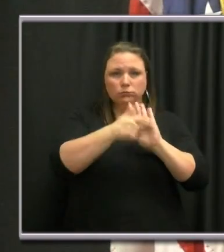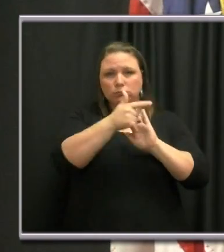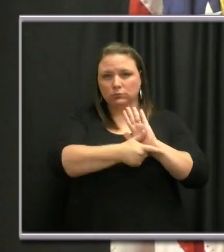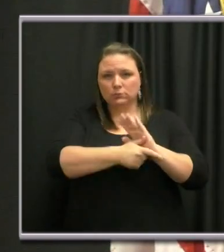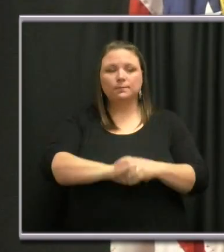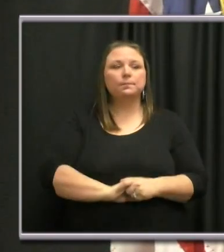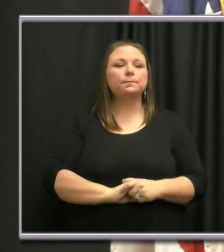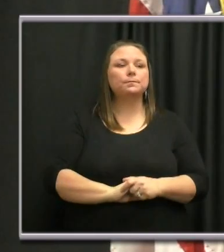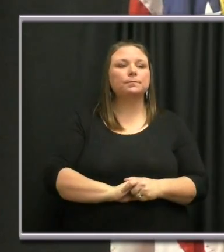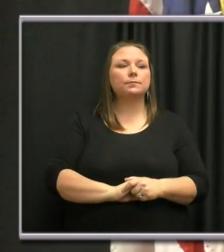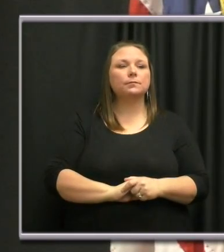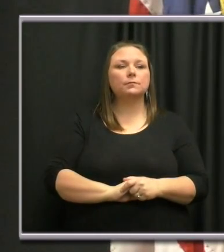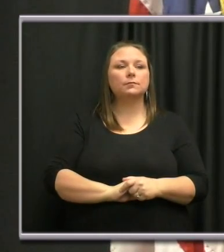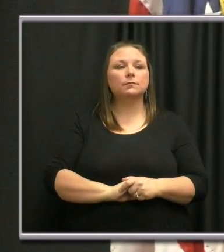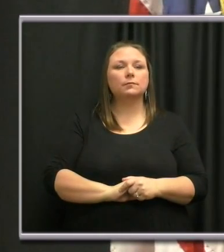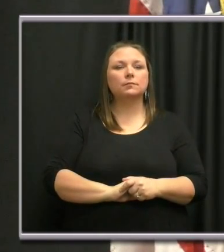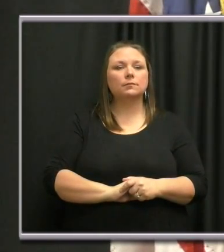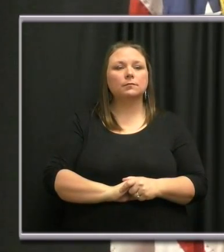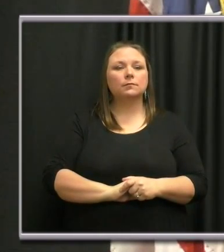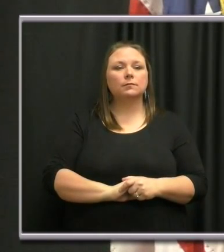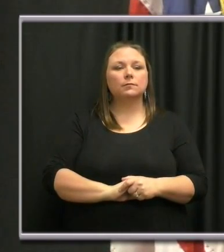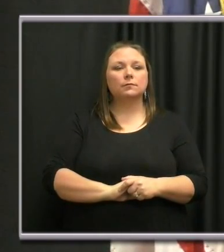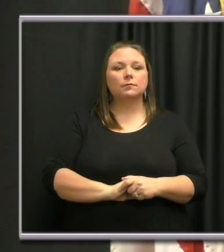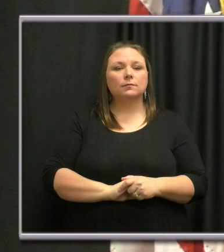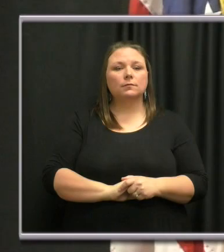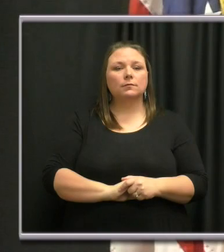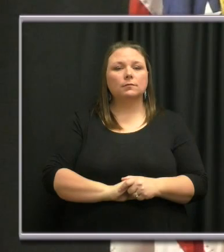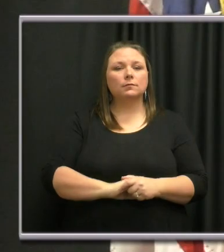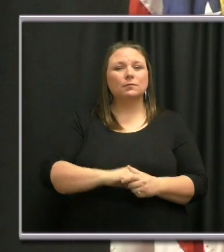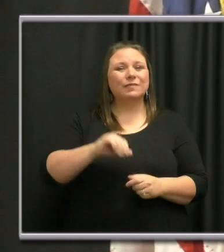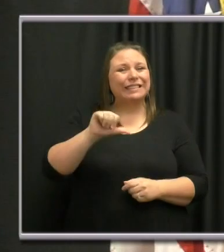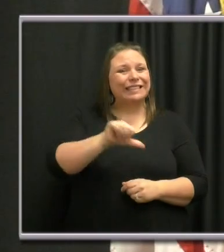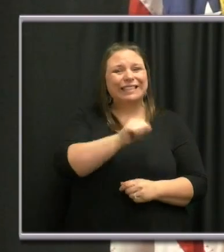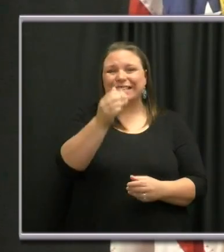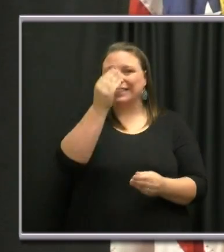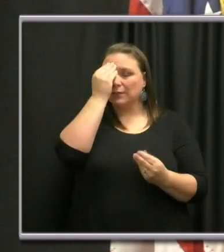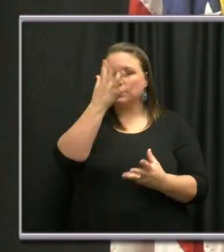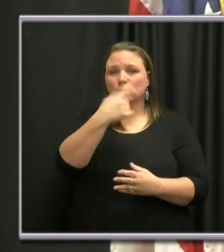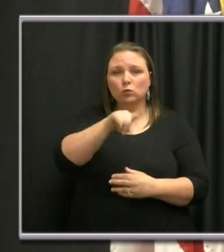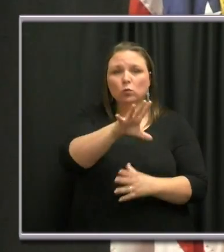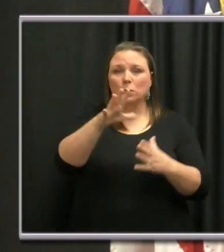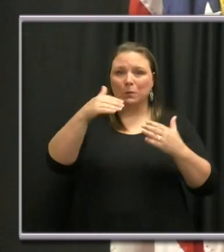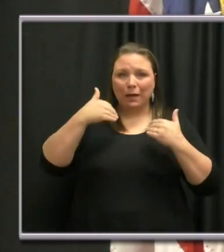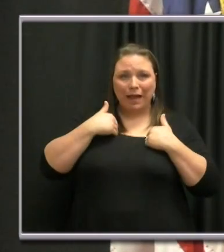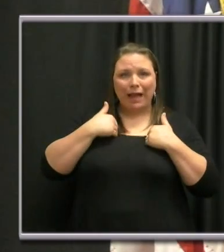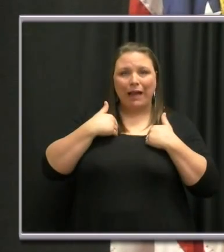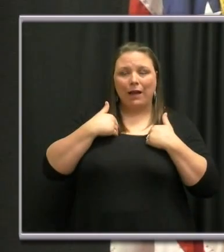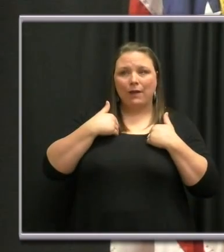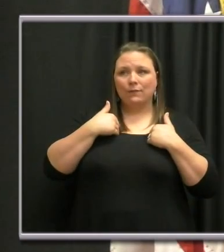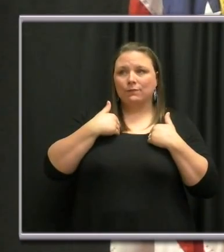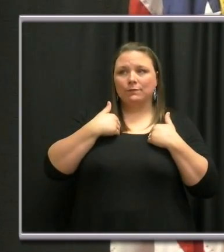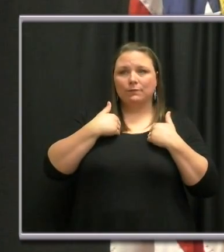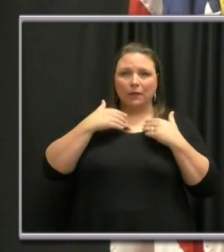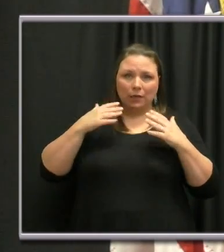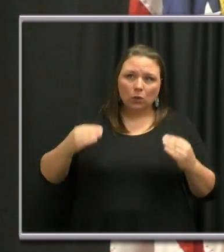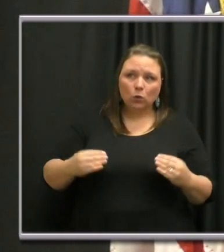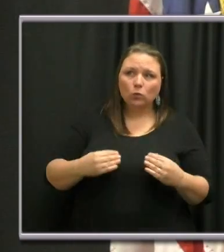SHELTER OUR FAVORITE HOME ORDER. ANY WORDS THAT YOU ALL HAVE FOR